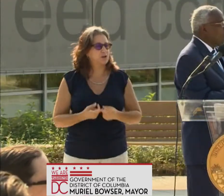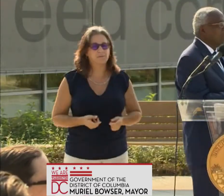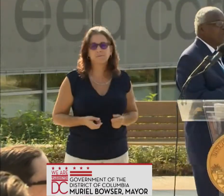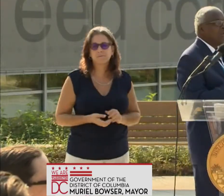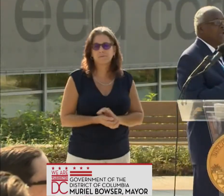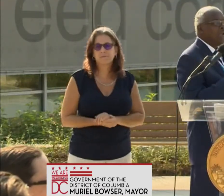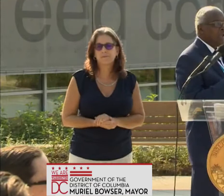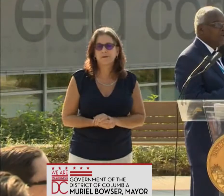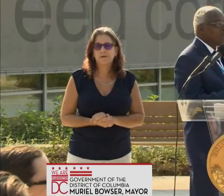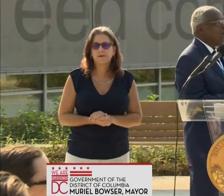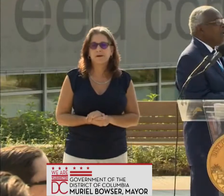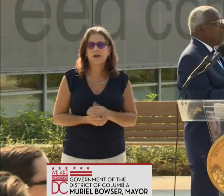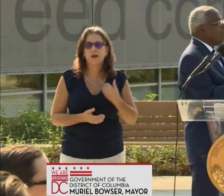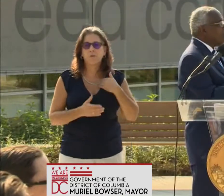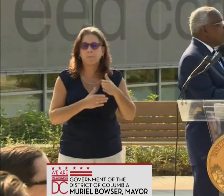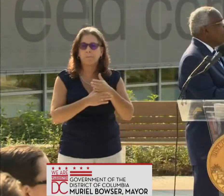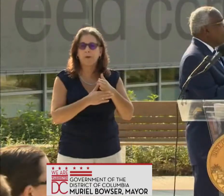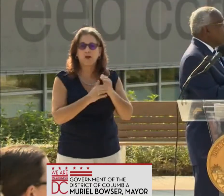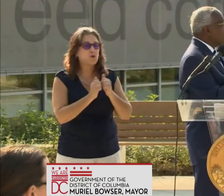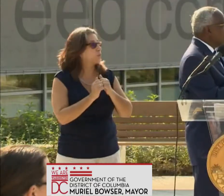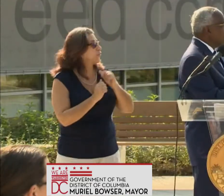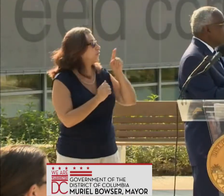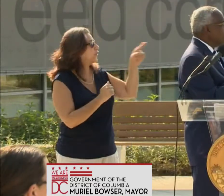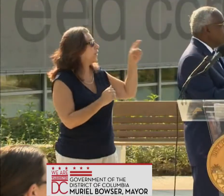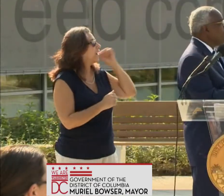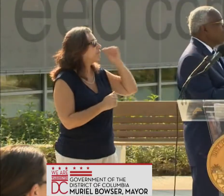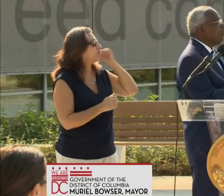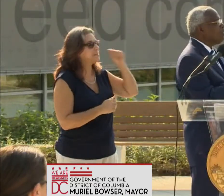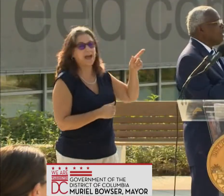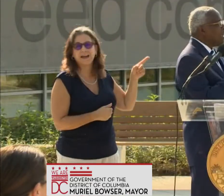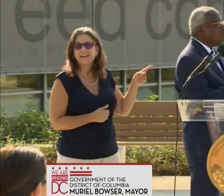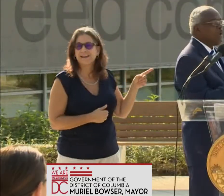in every day counts but also in making sure the safety patrol is in every